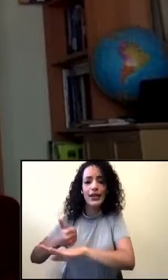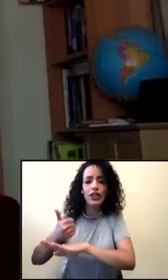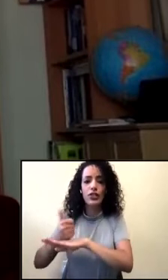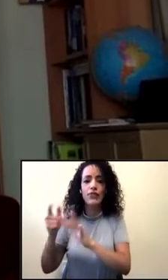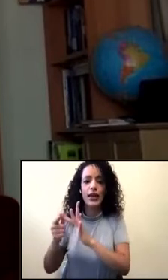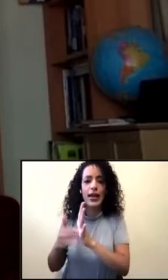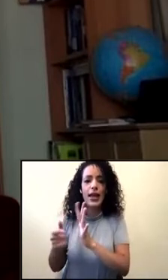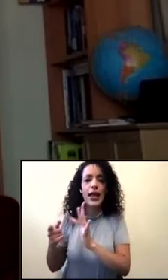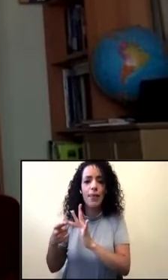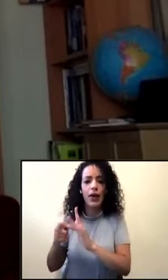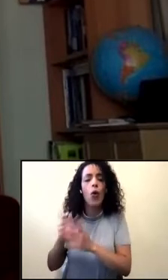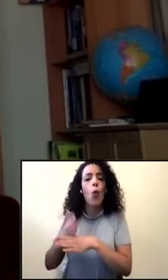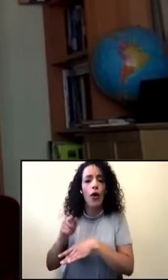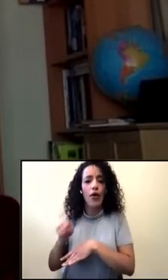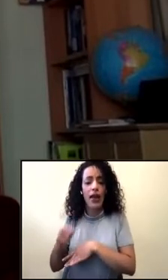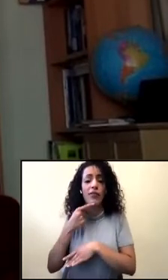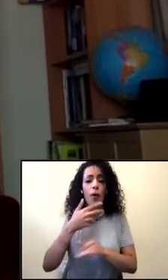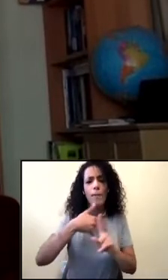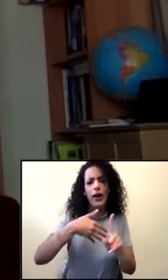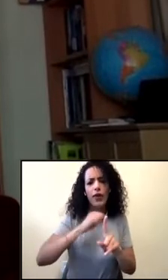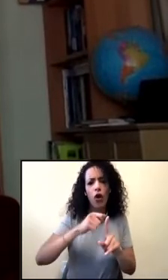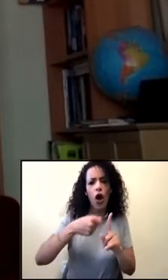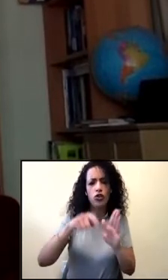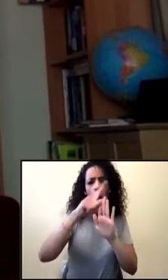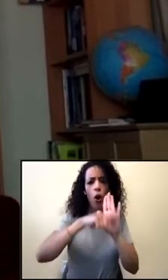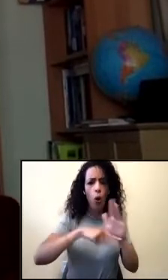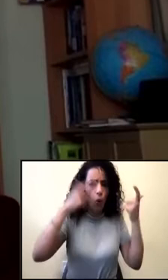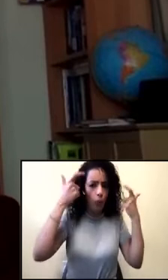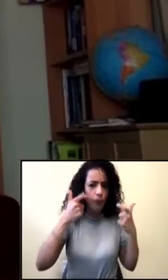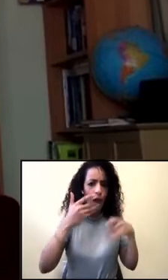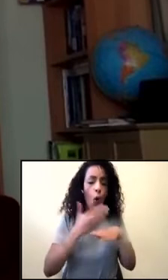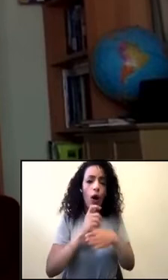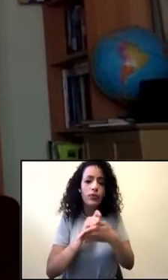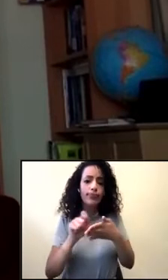and formerly worked as a journalist in Istanbul. Her poems and prose have been